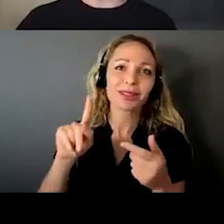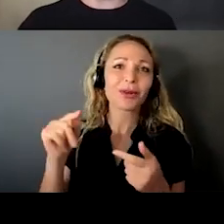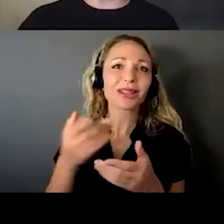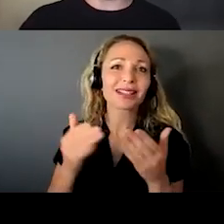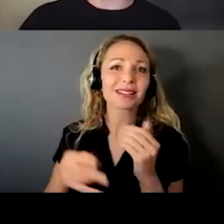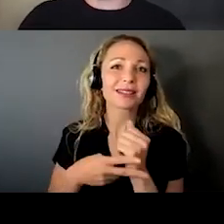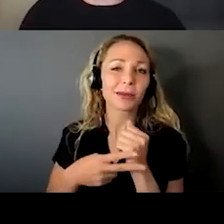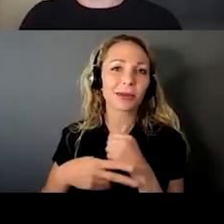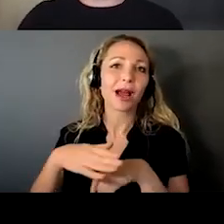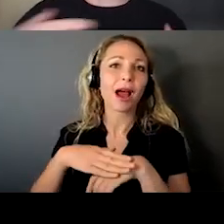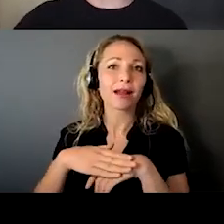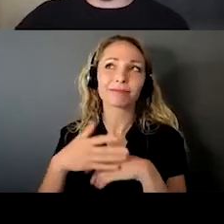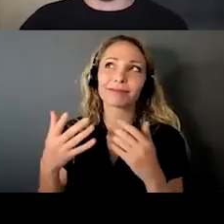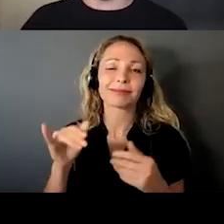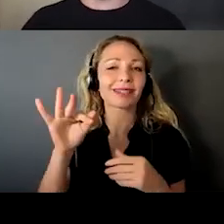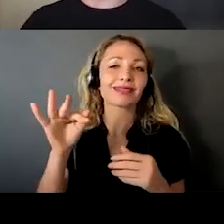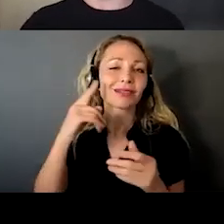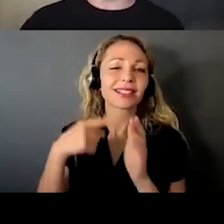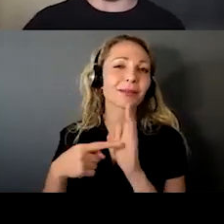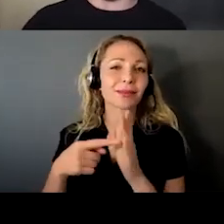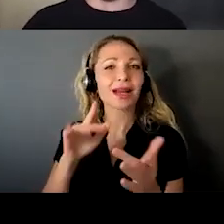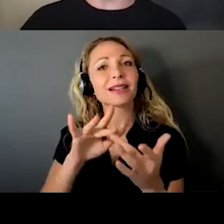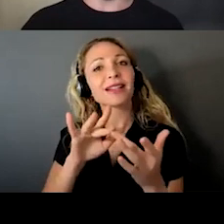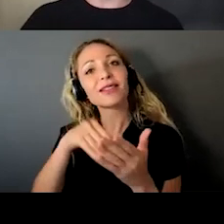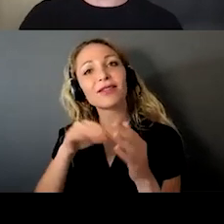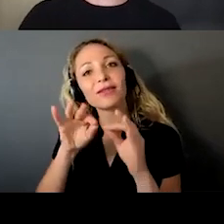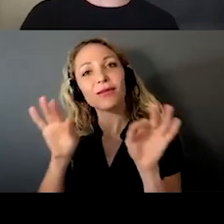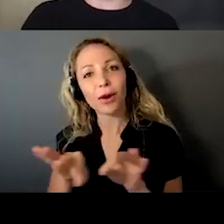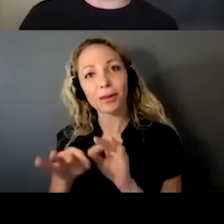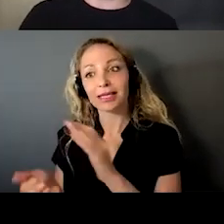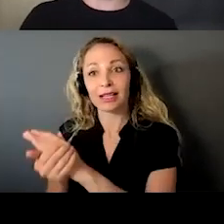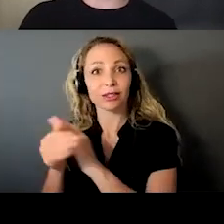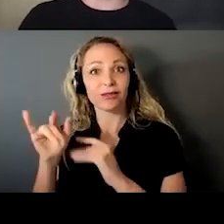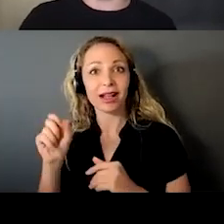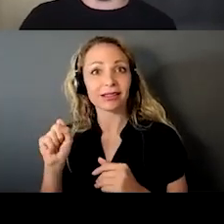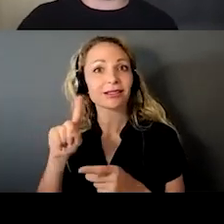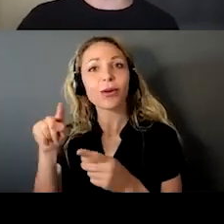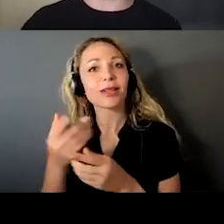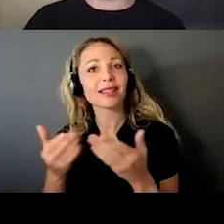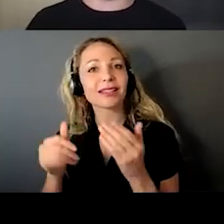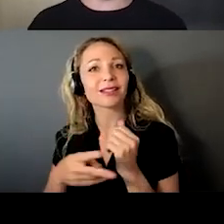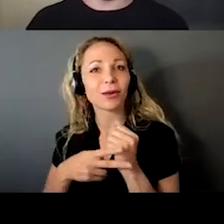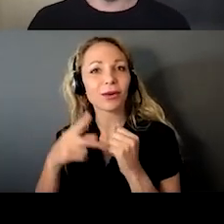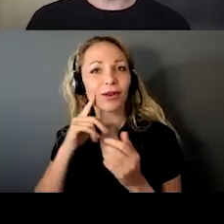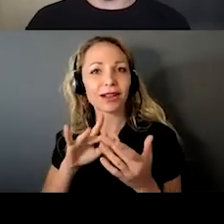OUT A FORM AND ATTACHES A FILE, THE ONLY THING STORED IS THE LINK TO THAT FILE.